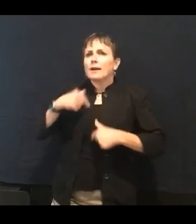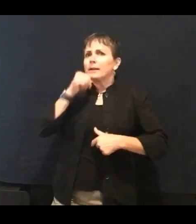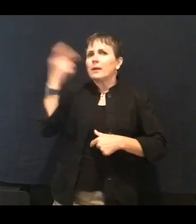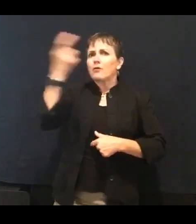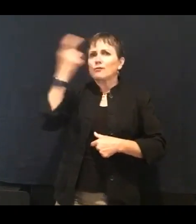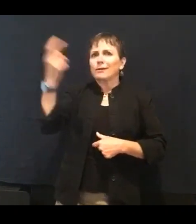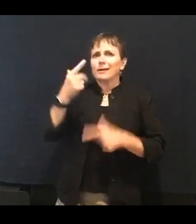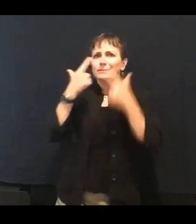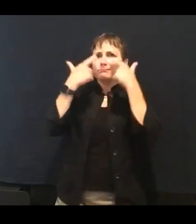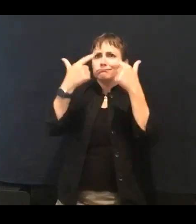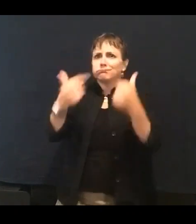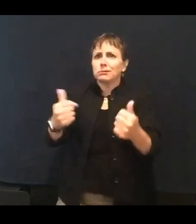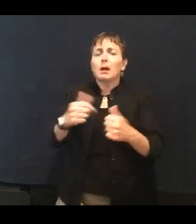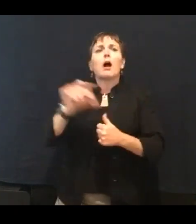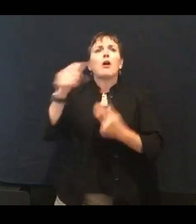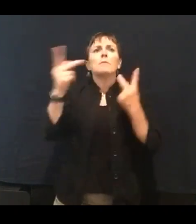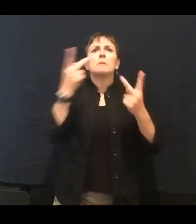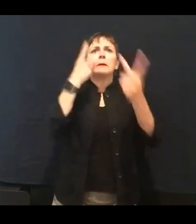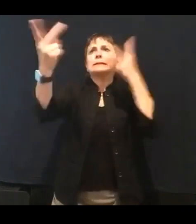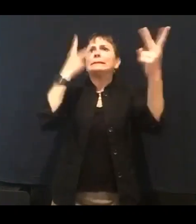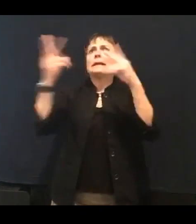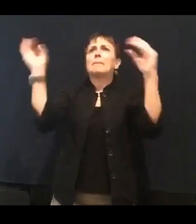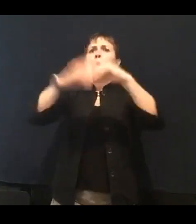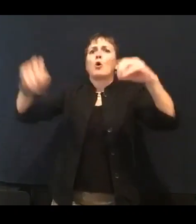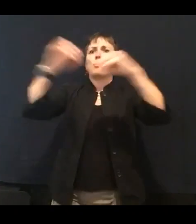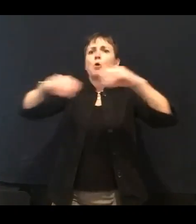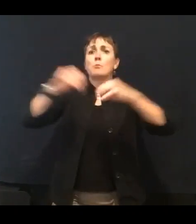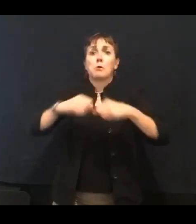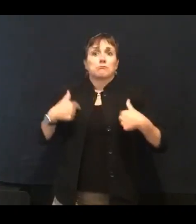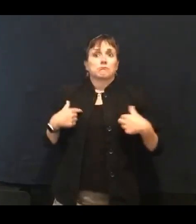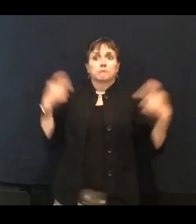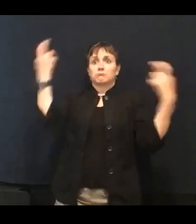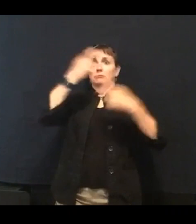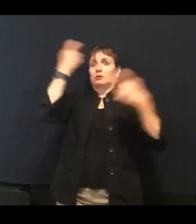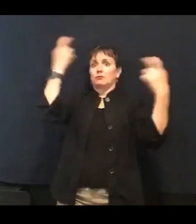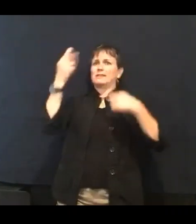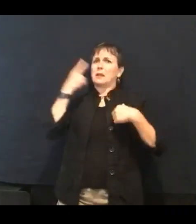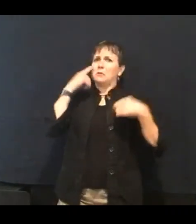or my peers could see. Growing up in the brightly lit city of Chicago,